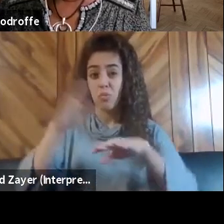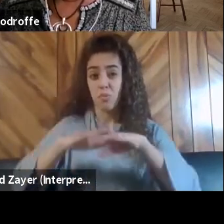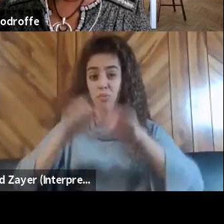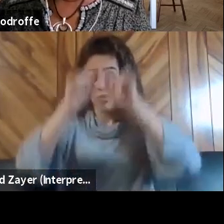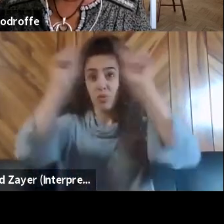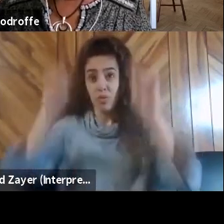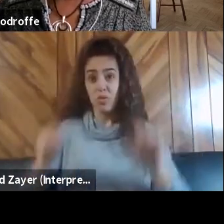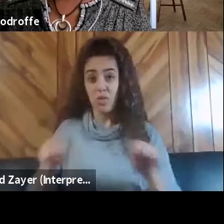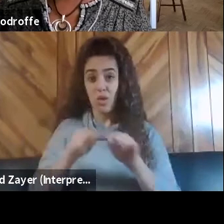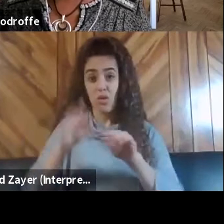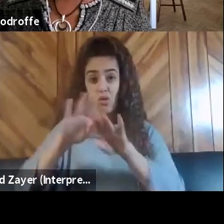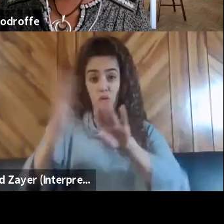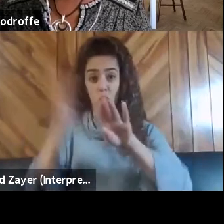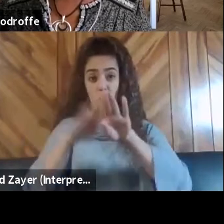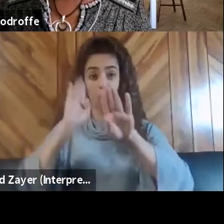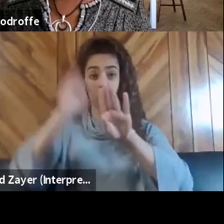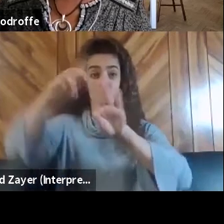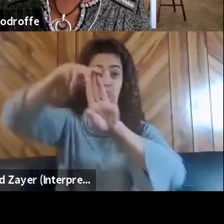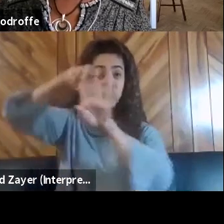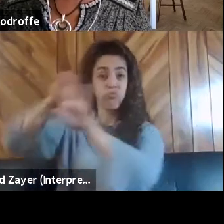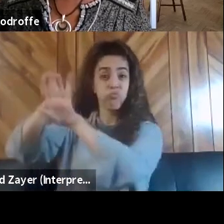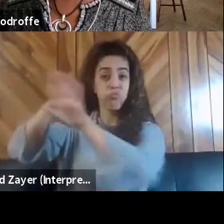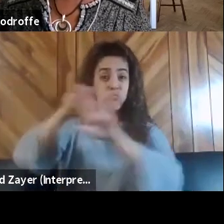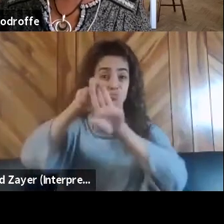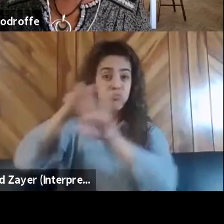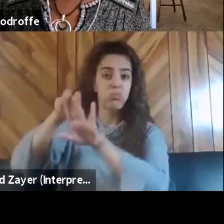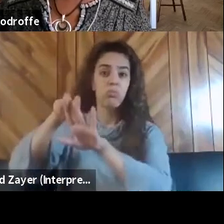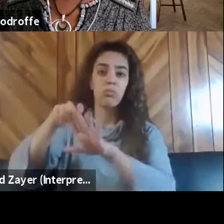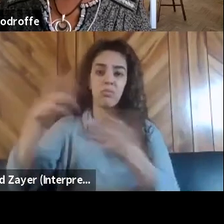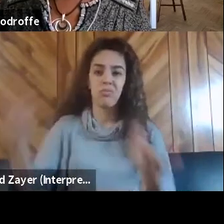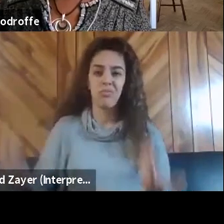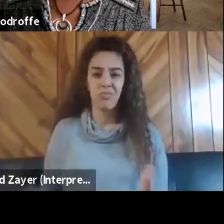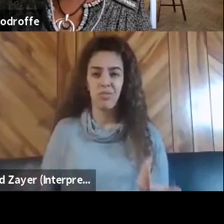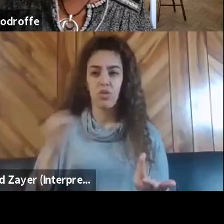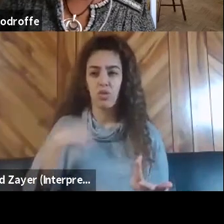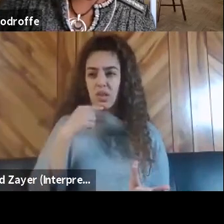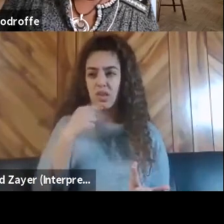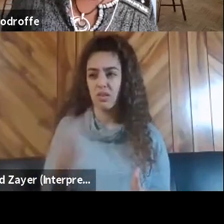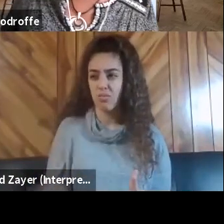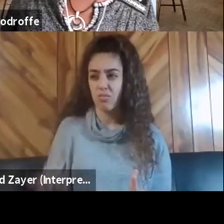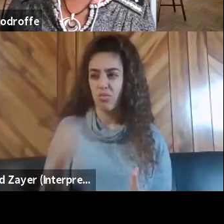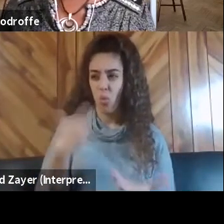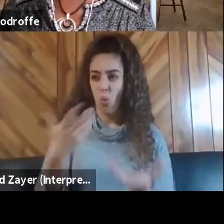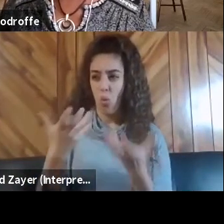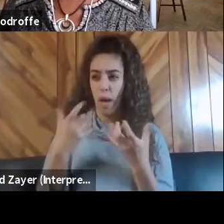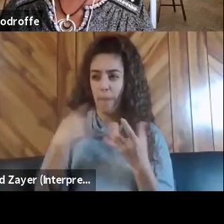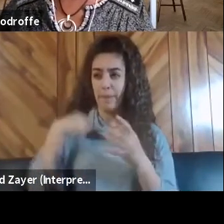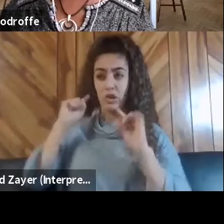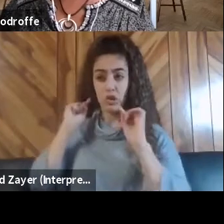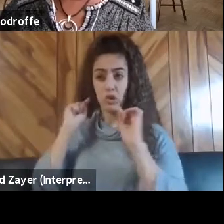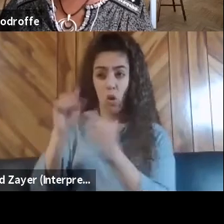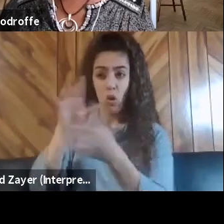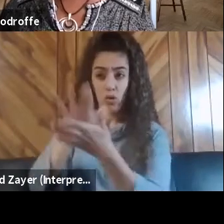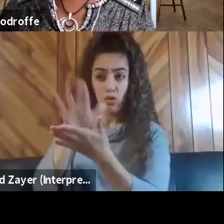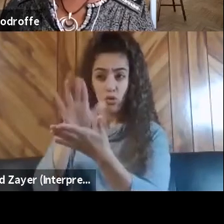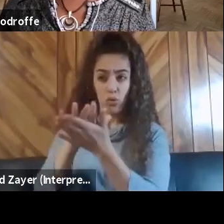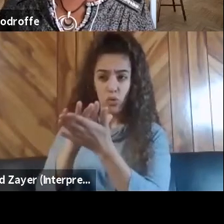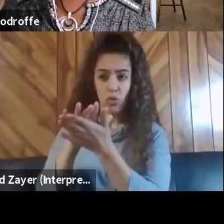you know. Um, so it's, I think it's, it's set up that way,